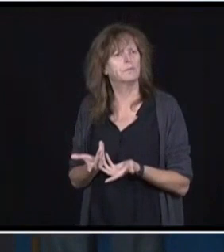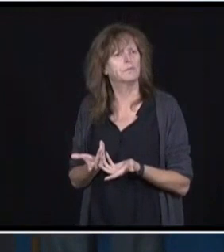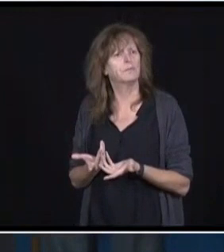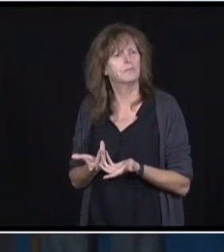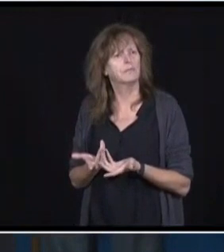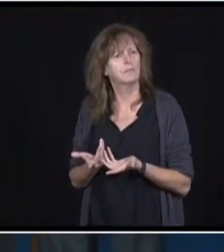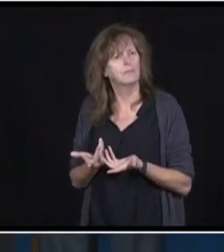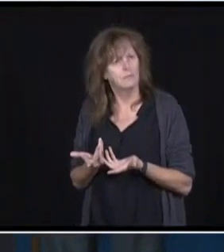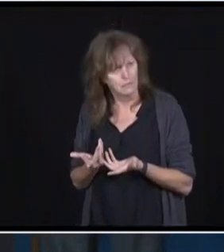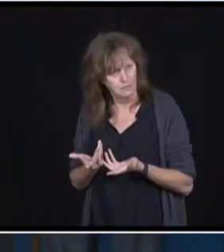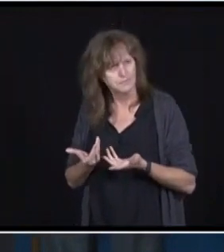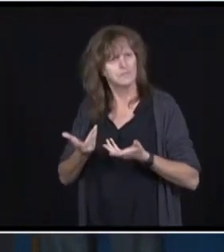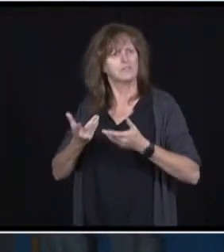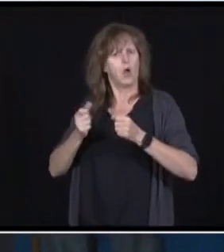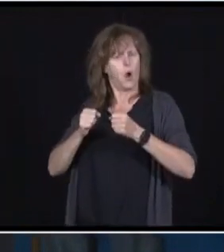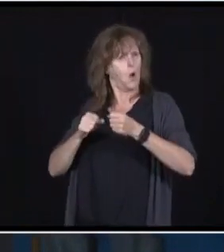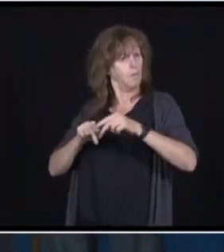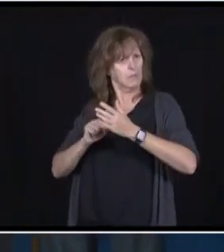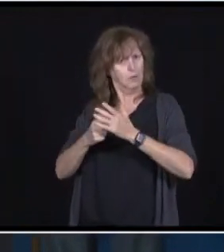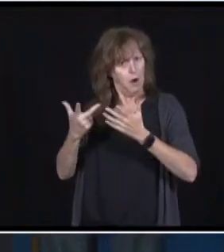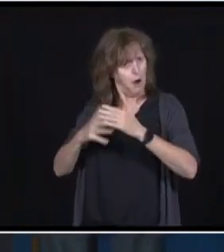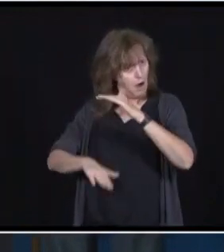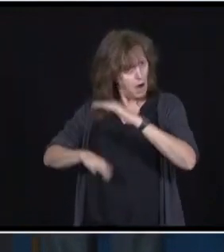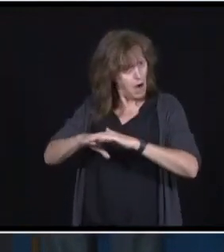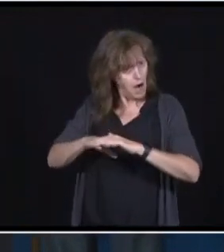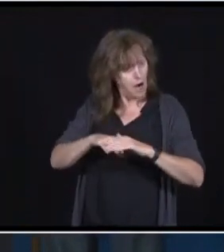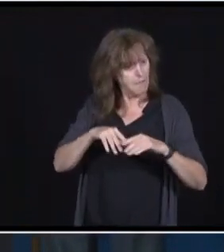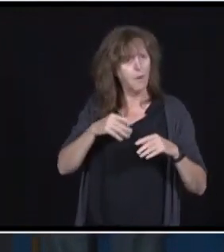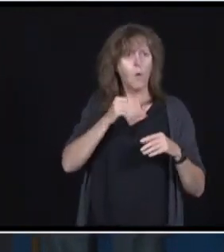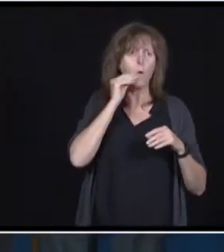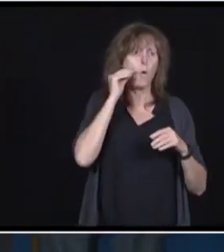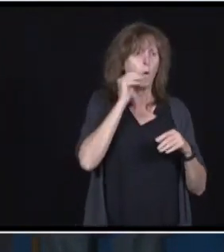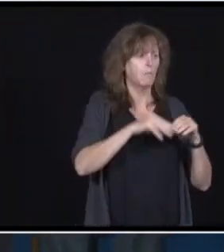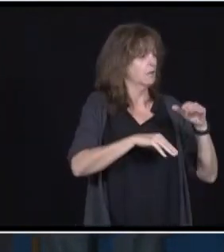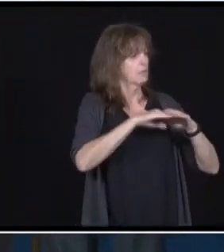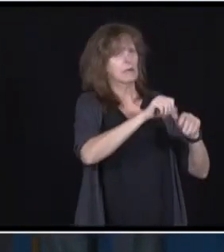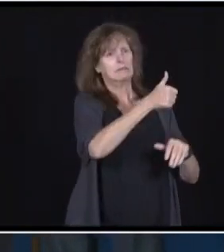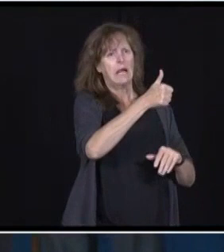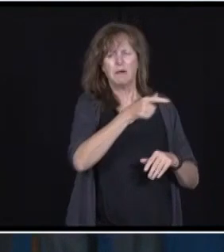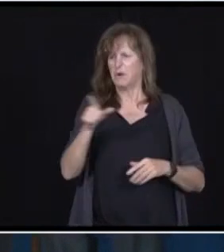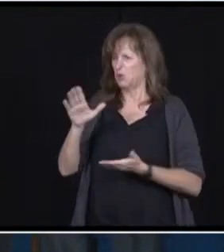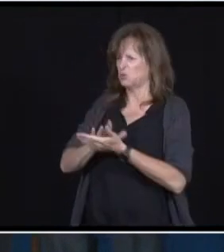Do you just see this is simply an apple and oranges comparison, when you have